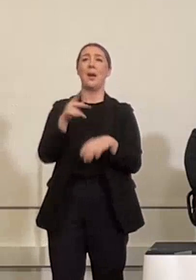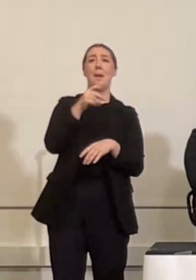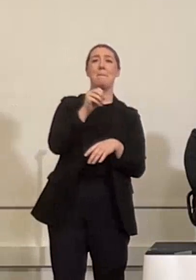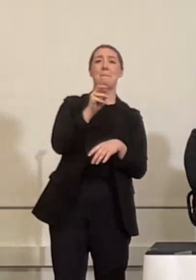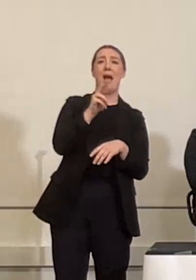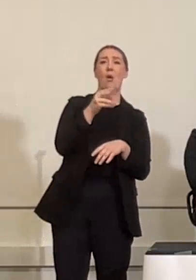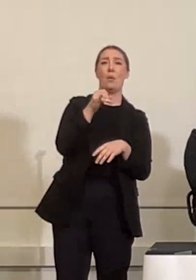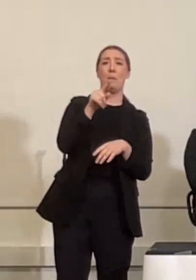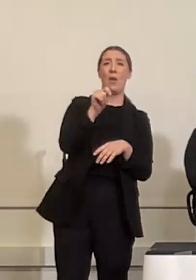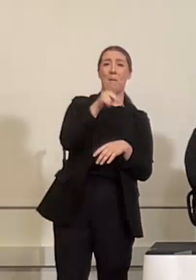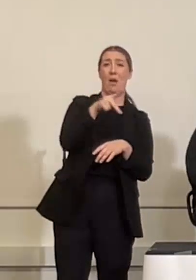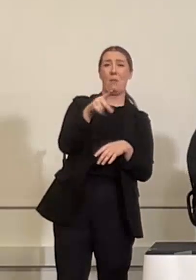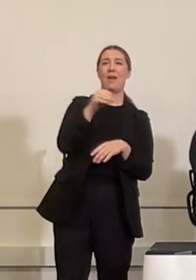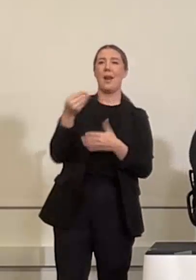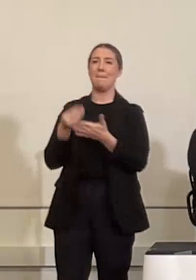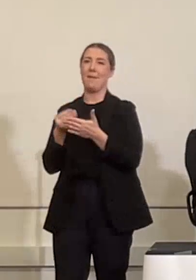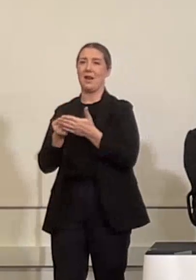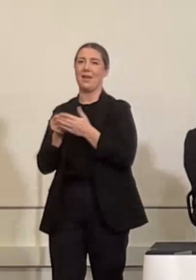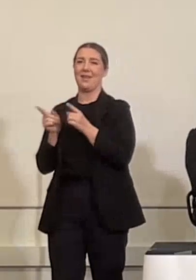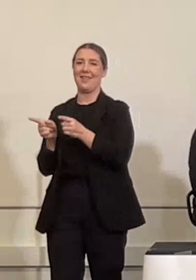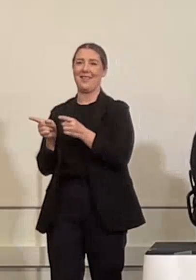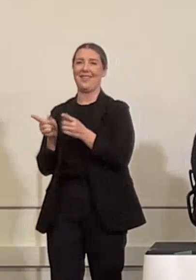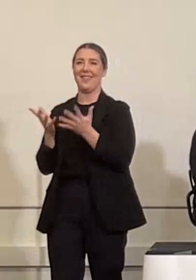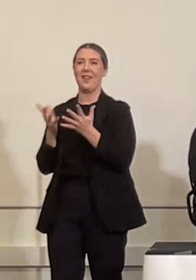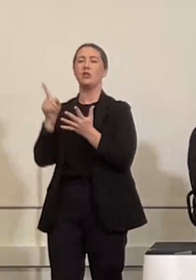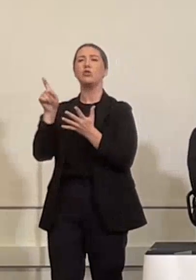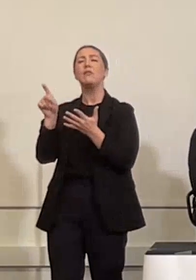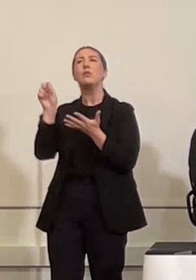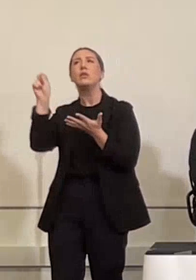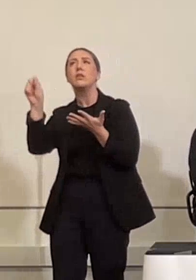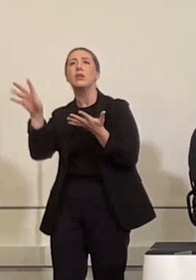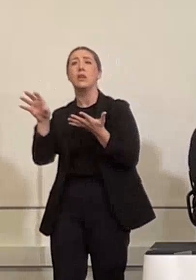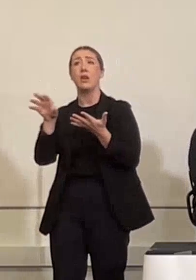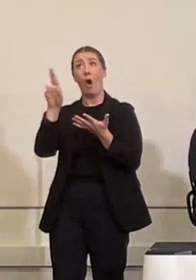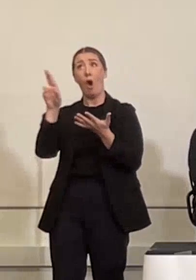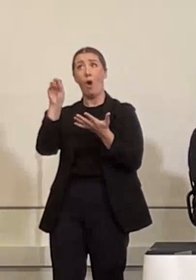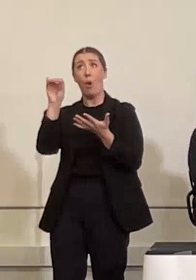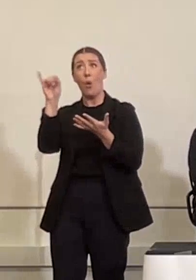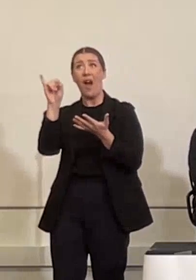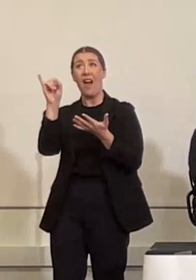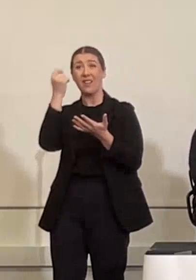So then I try to talk about the ROI of 1 billion users that will